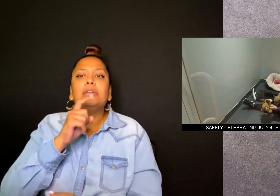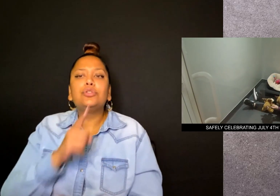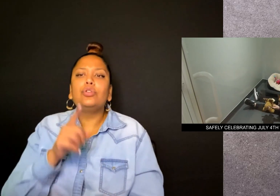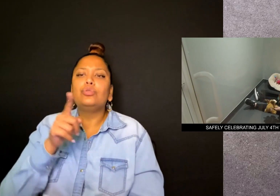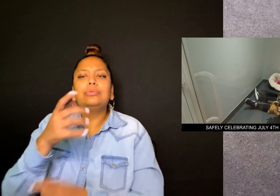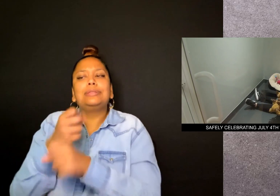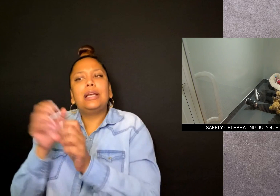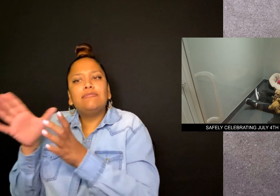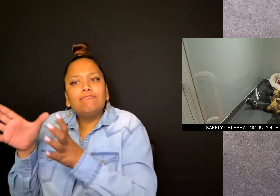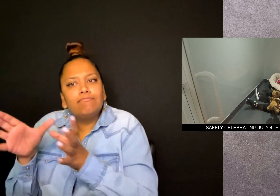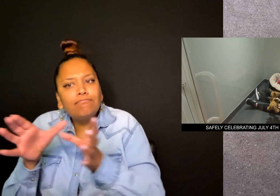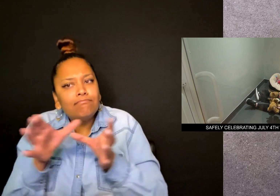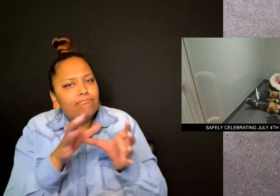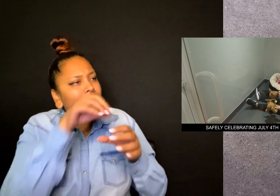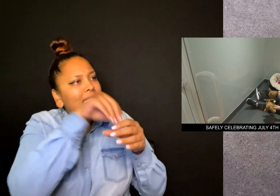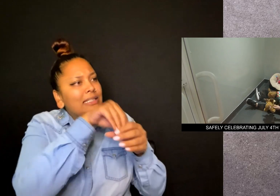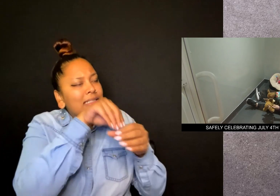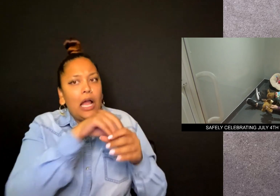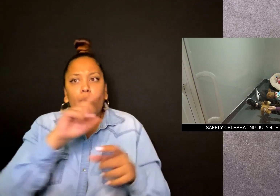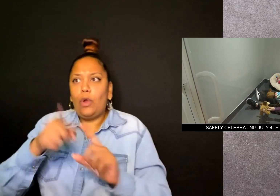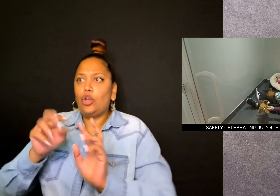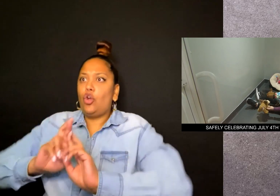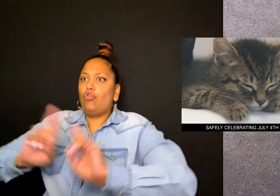so make sure you safely secure your pets